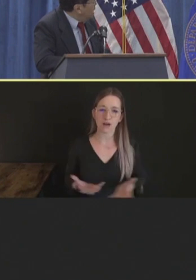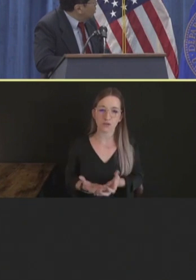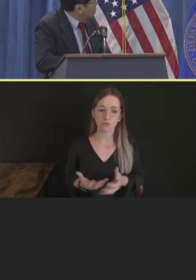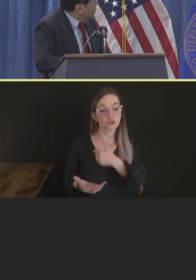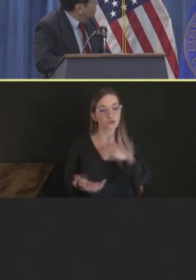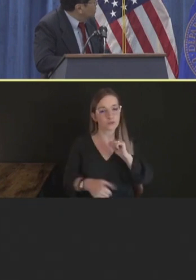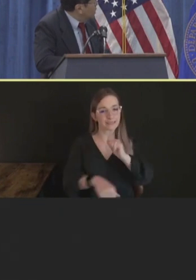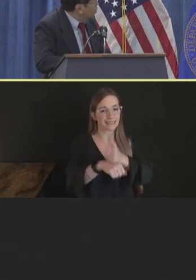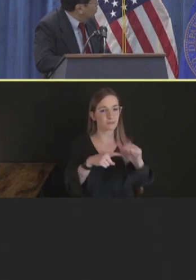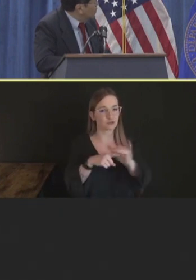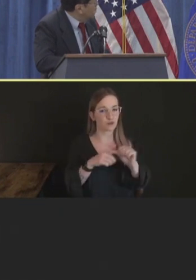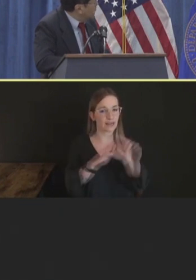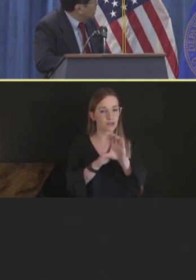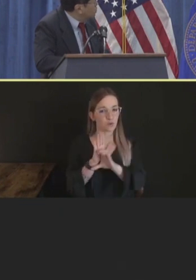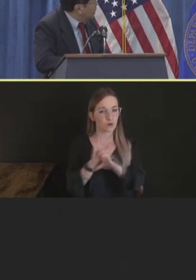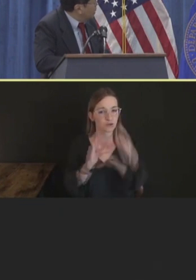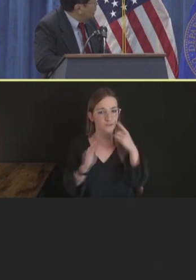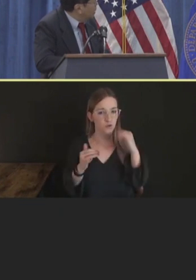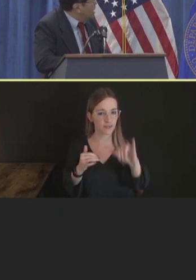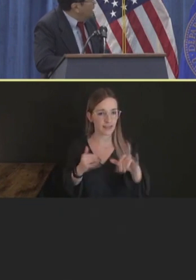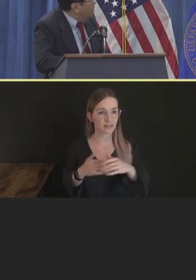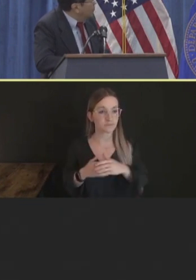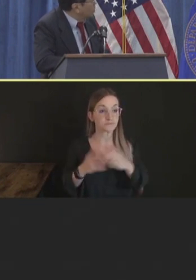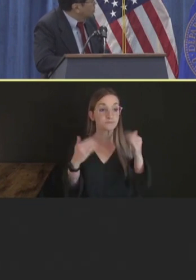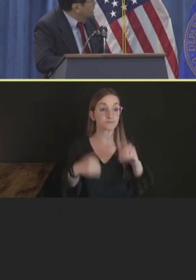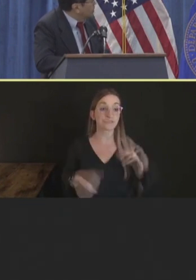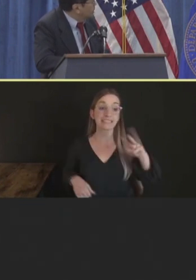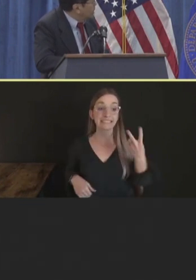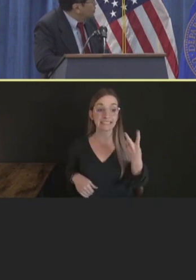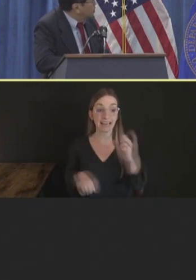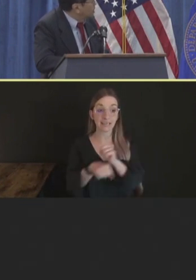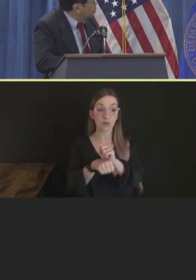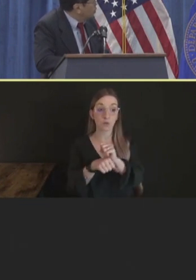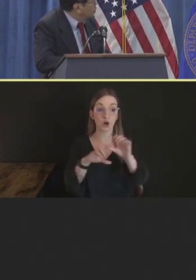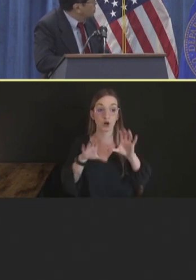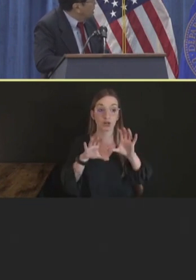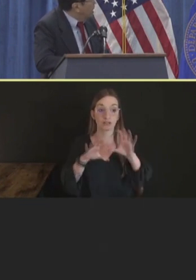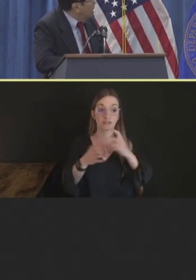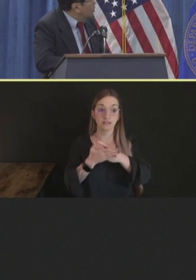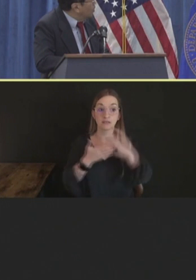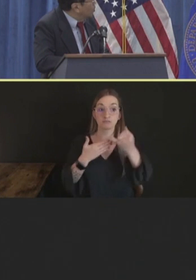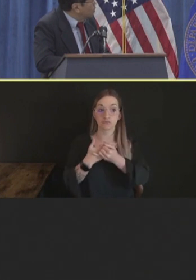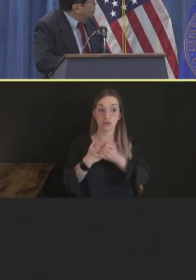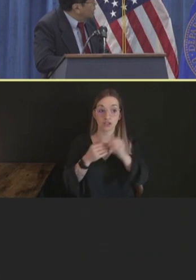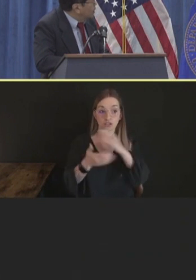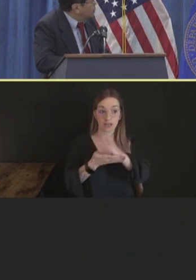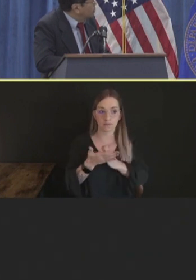Our second work package, part A, focused on standards and tools where we tried to identify